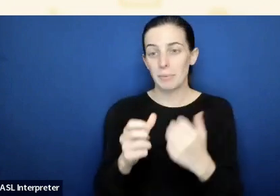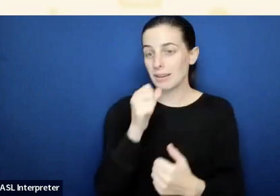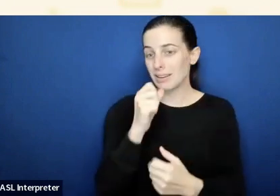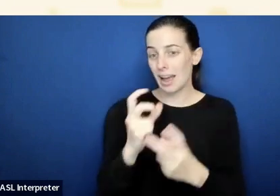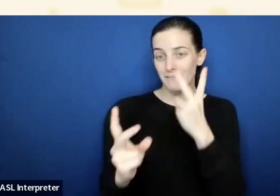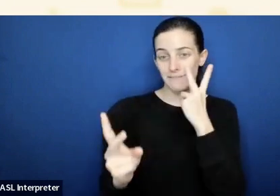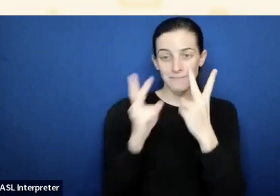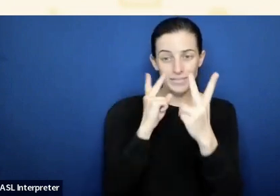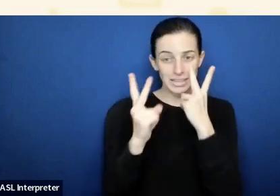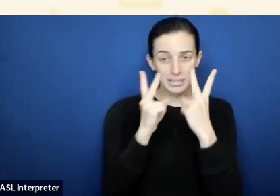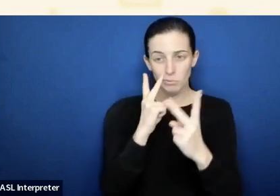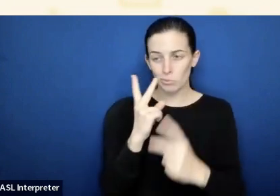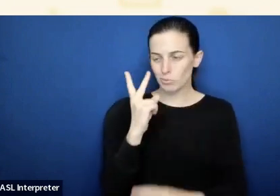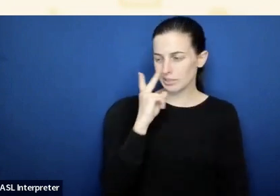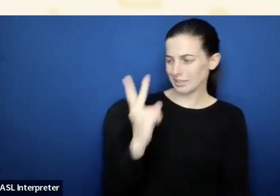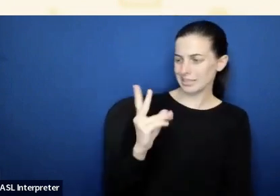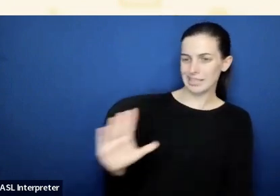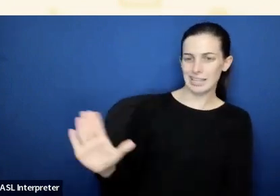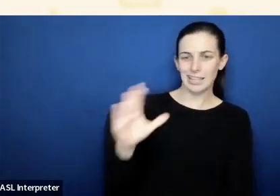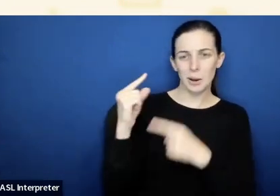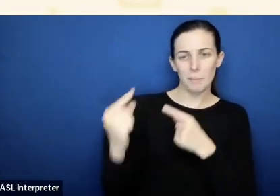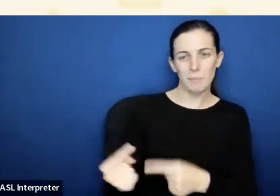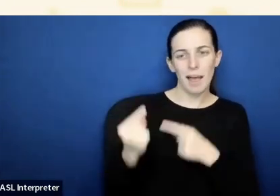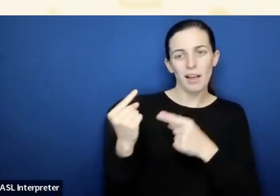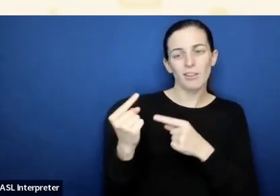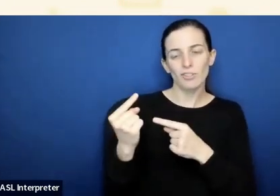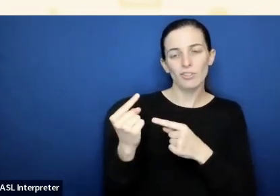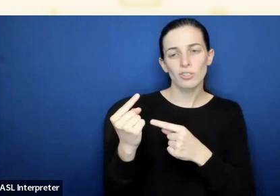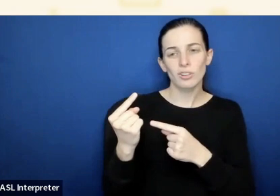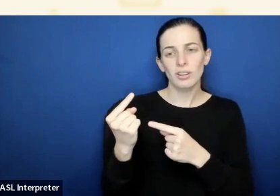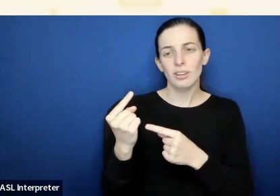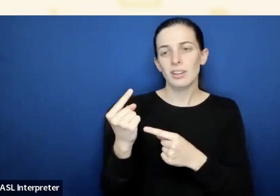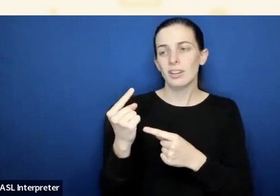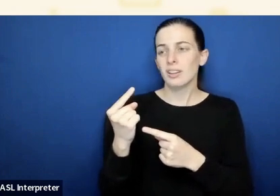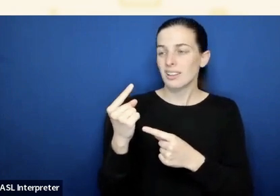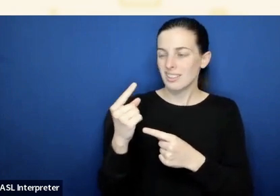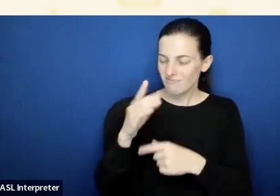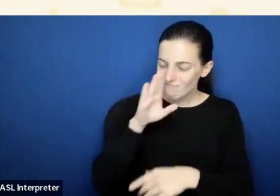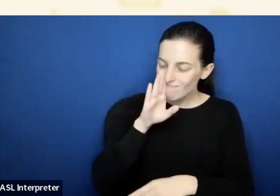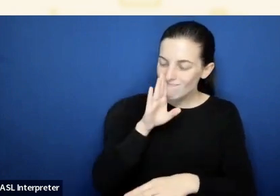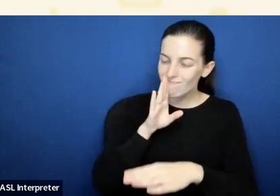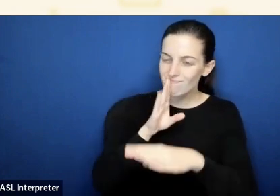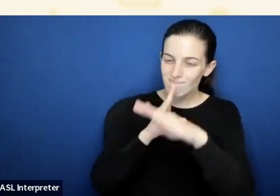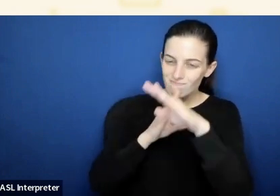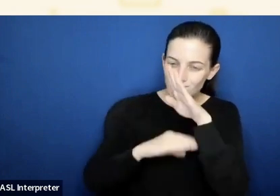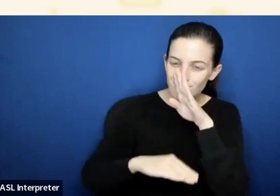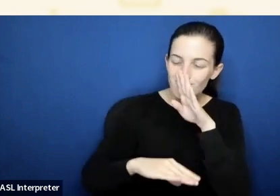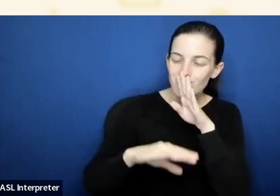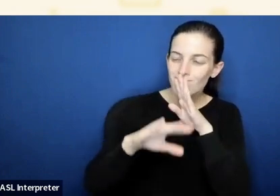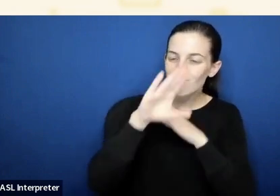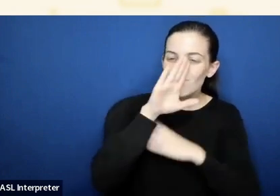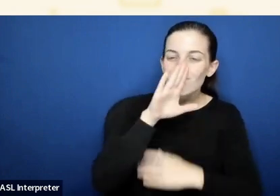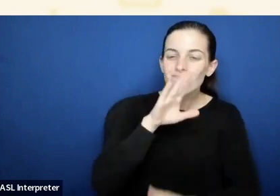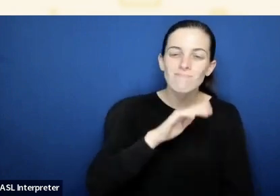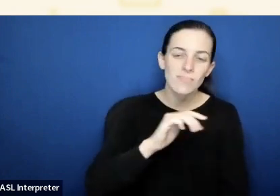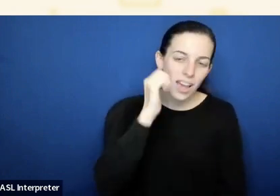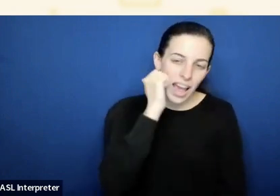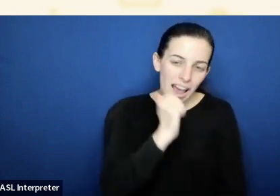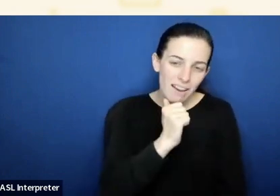of their battles, face hurdles every day, and hurdles that can be magnified when attending events like ours.